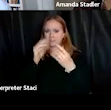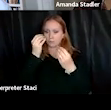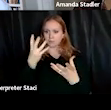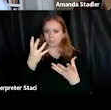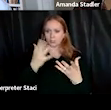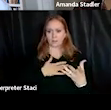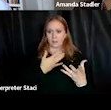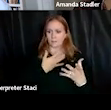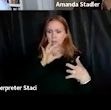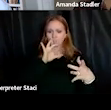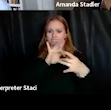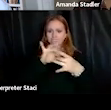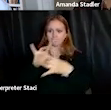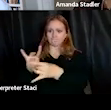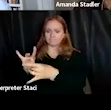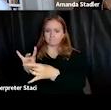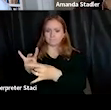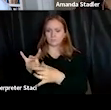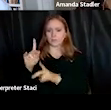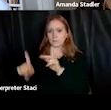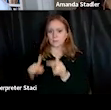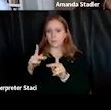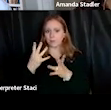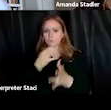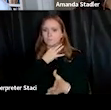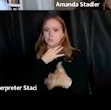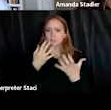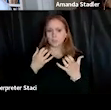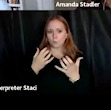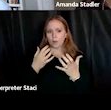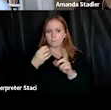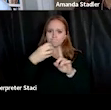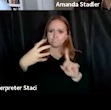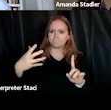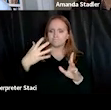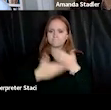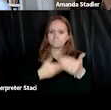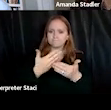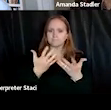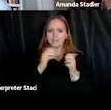who are wanting to learn more about how we've integrated SOAR into our competition.